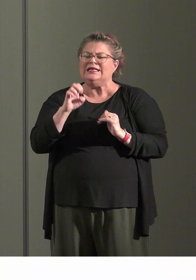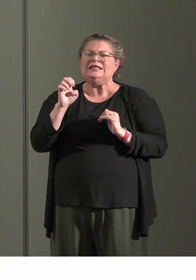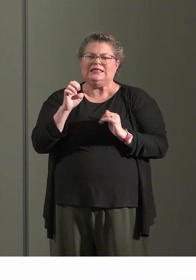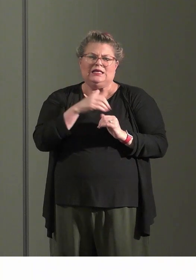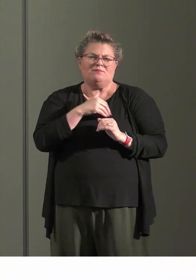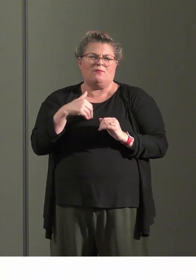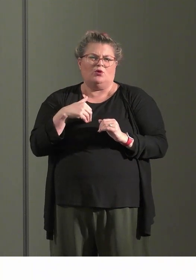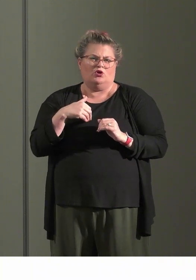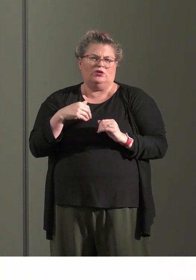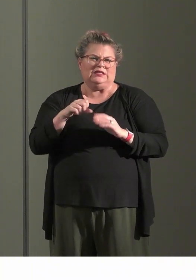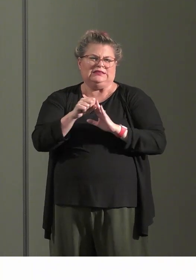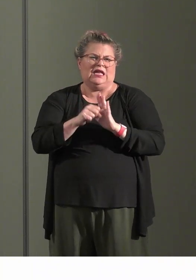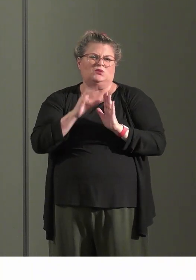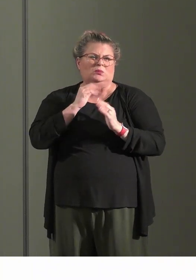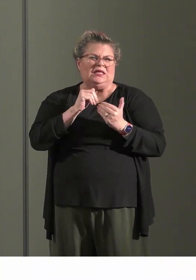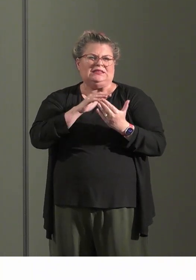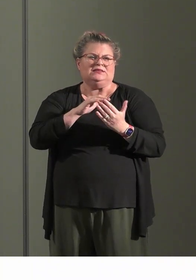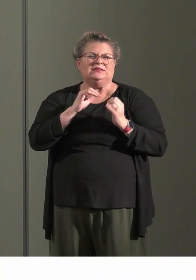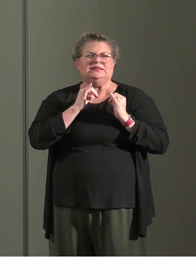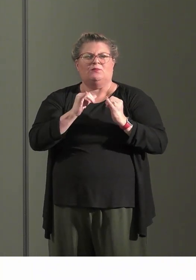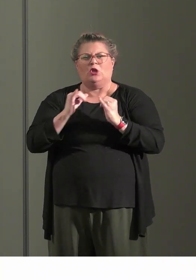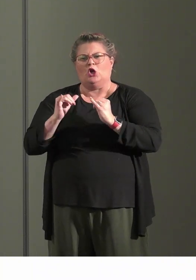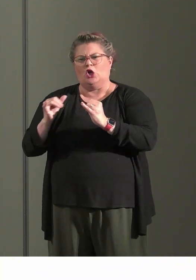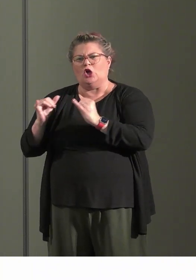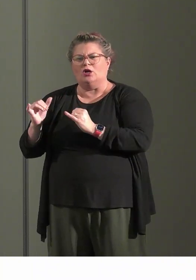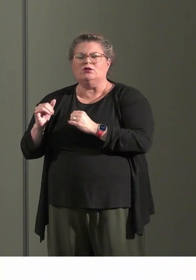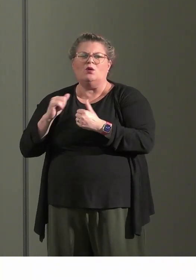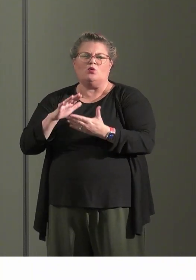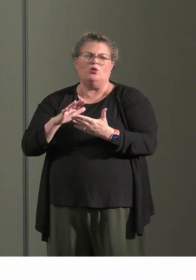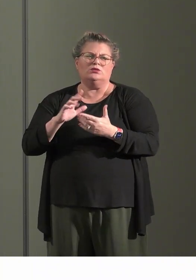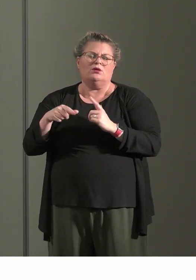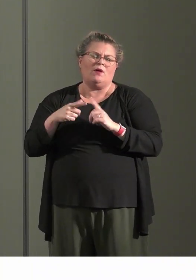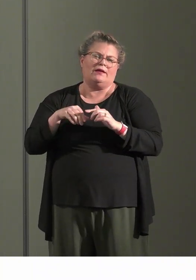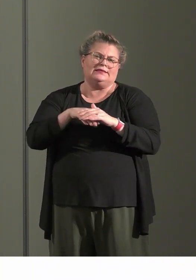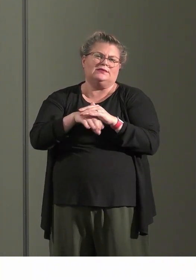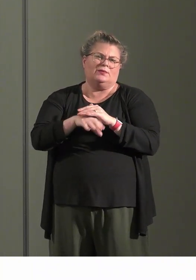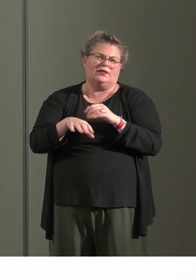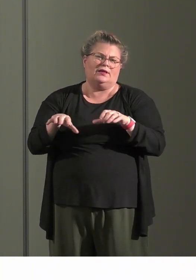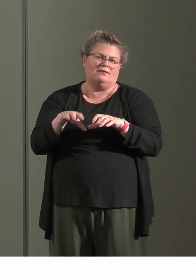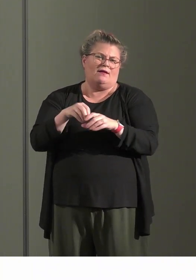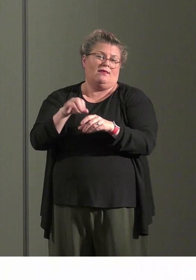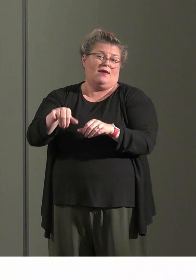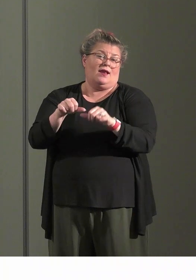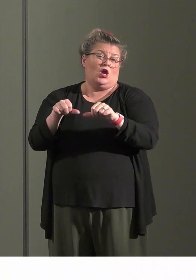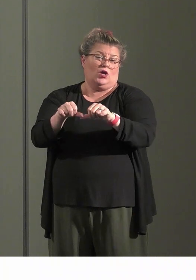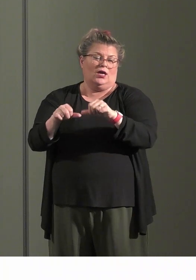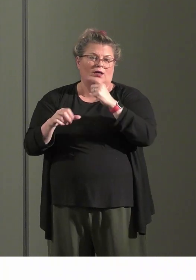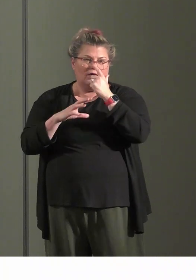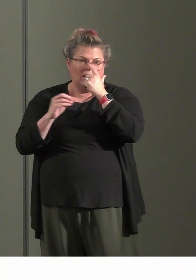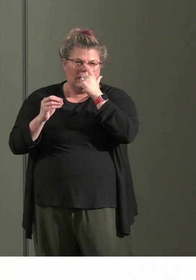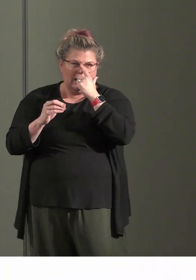a similar approach. To accessibility as they have done in other areas. Same is true for,